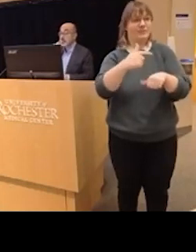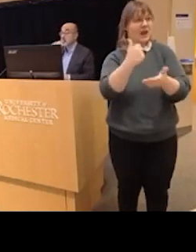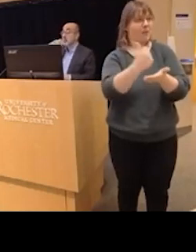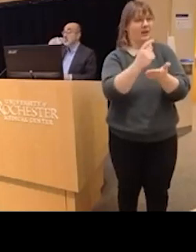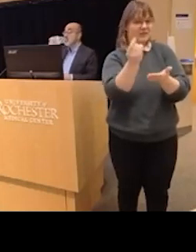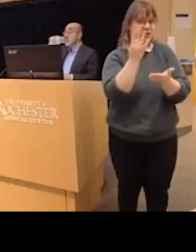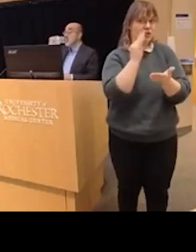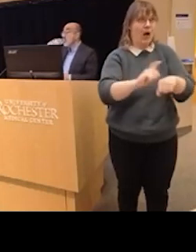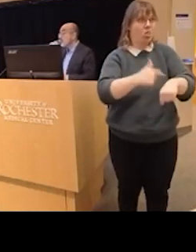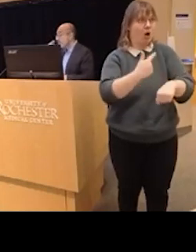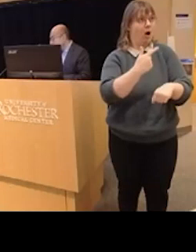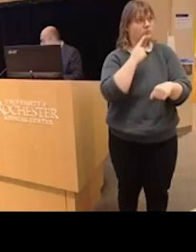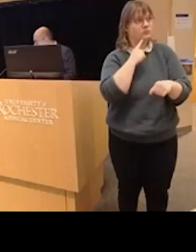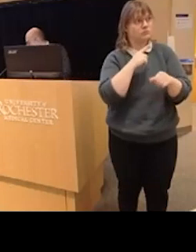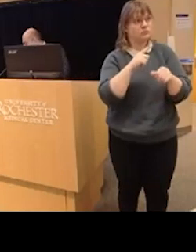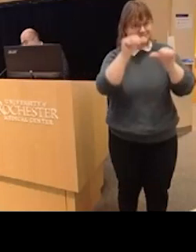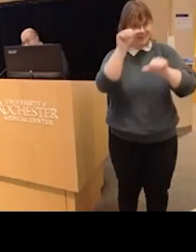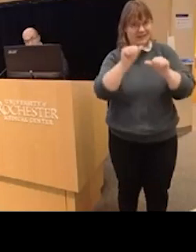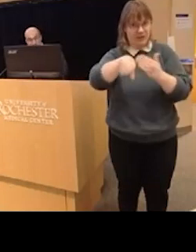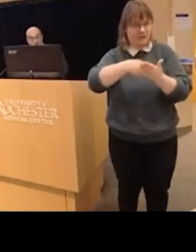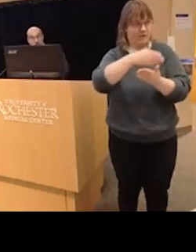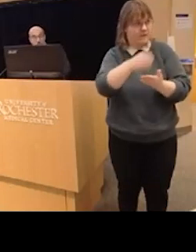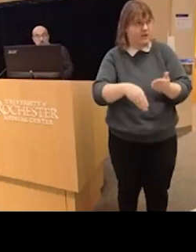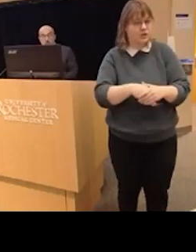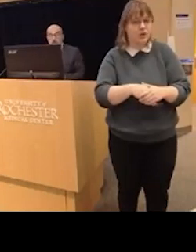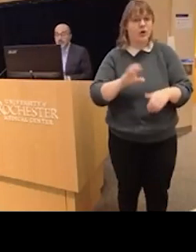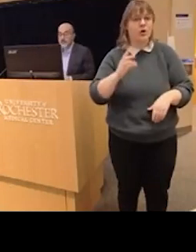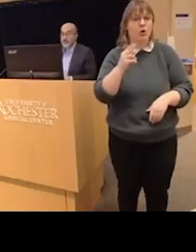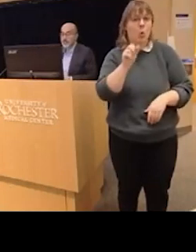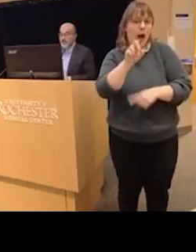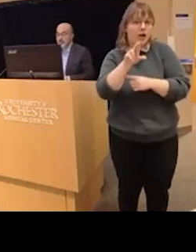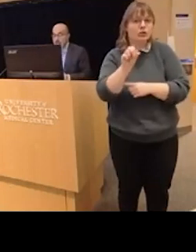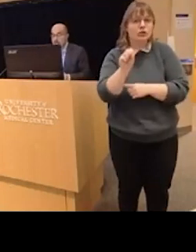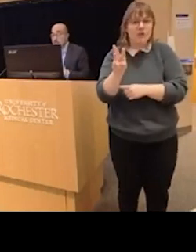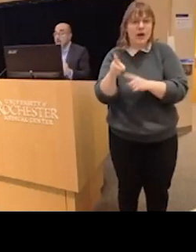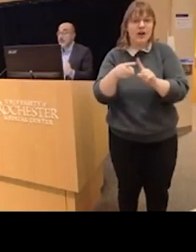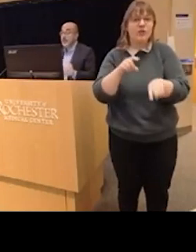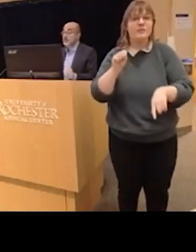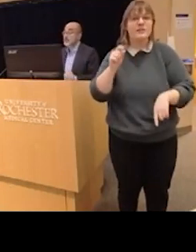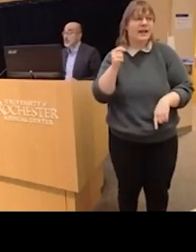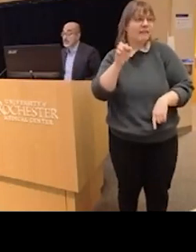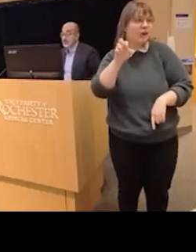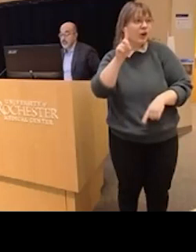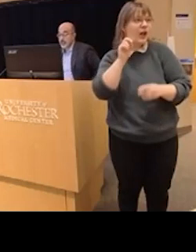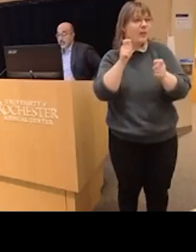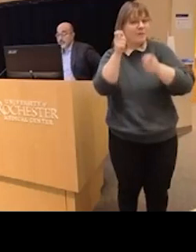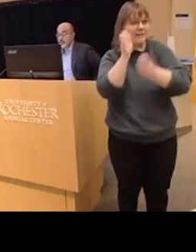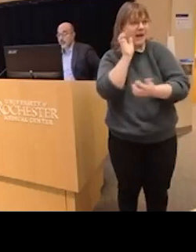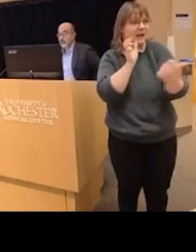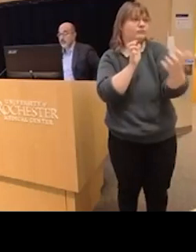takes we use the choir software from Stanford and then we modify it to suit our needs um and